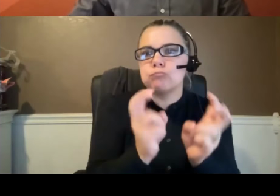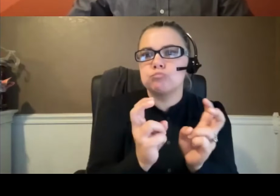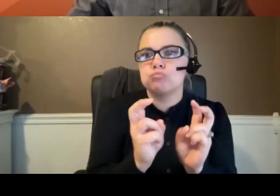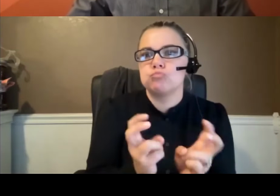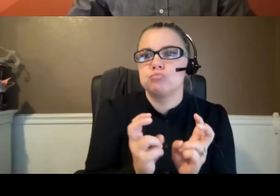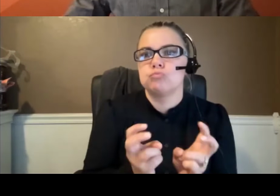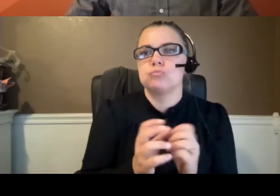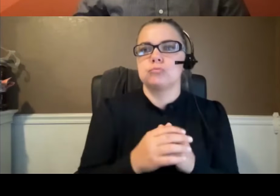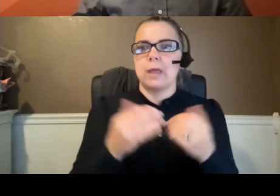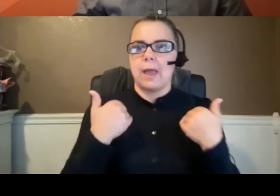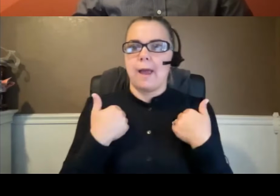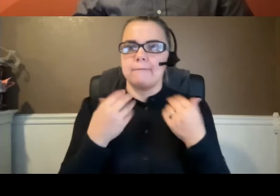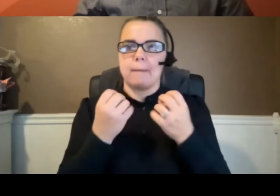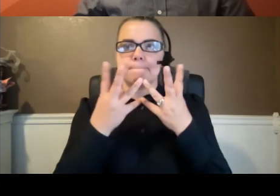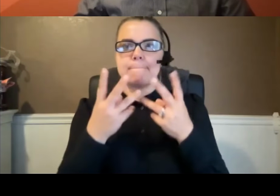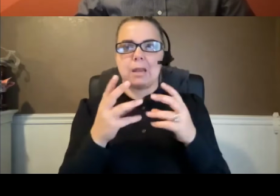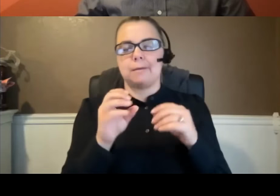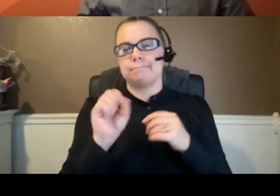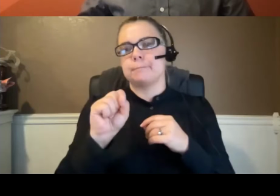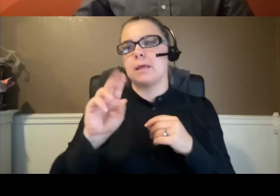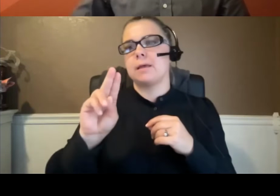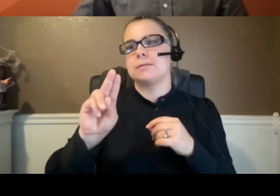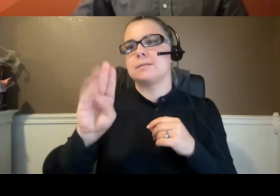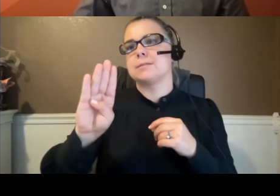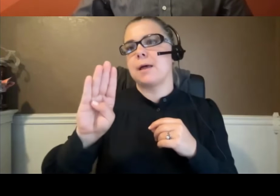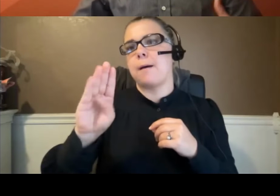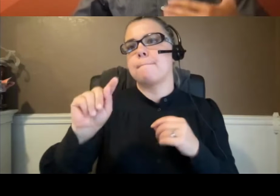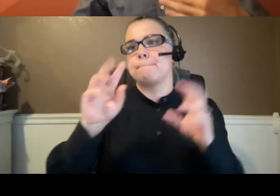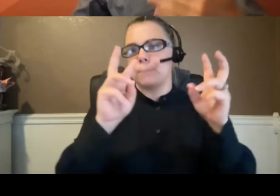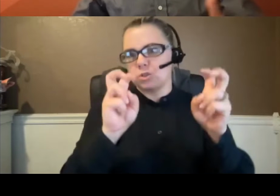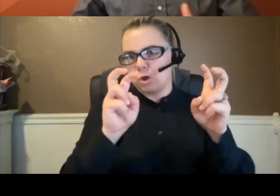accessibility - a lot of potential things to talk about. What I've tried to do is put